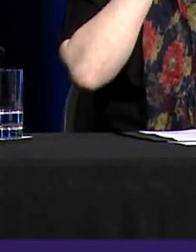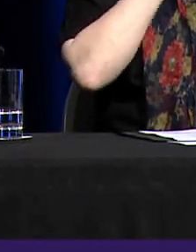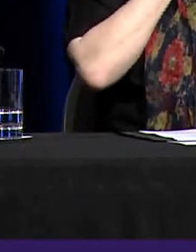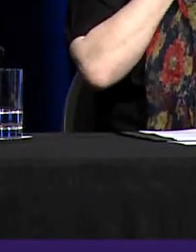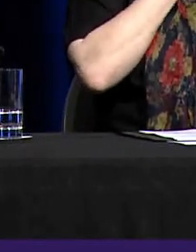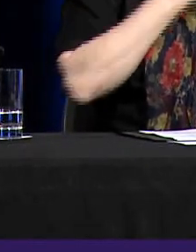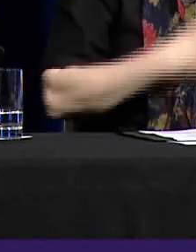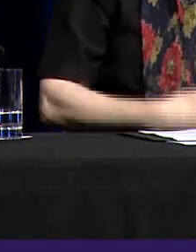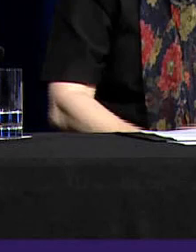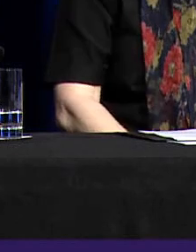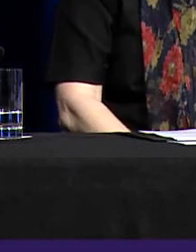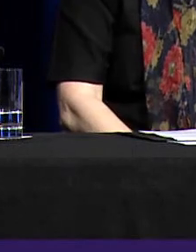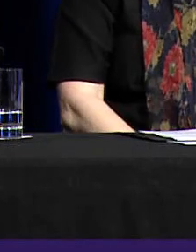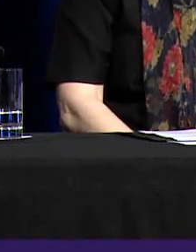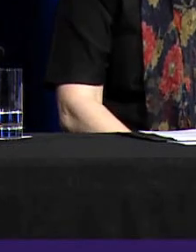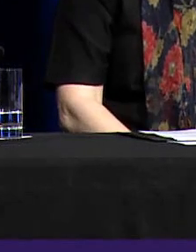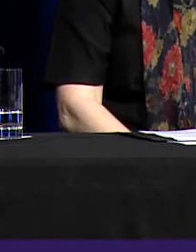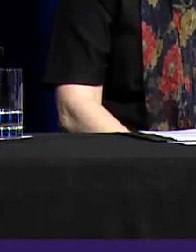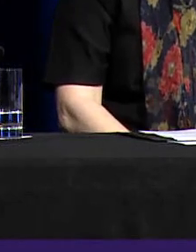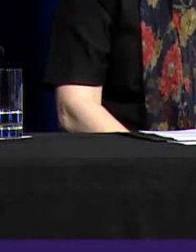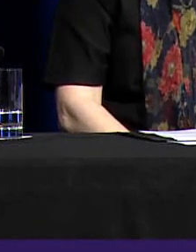The Convention is a landmark rights based document in the history of international